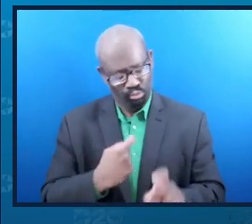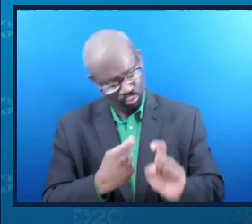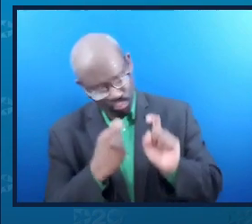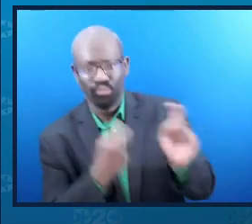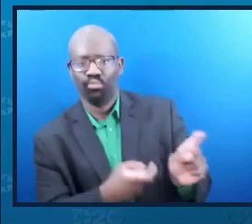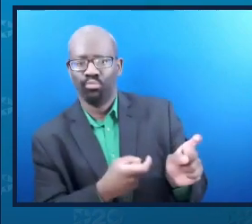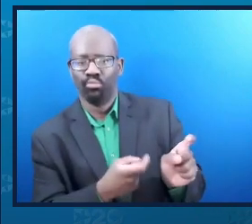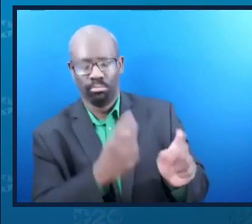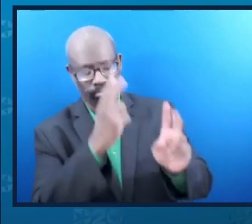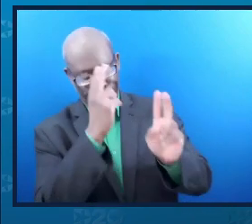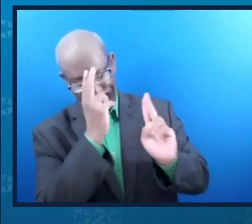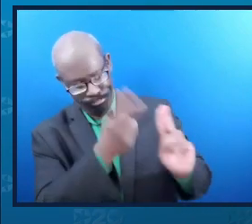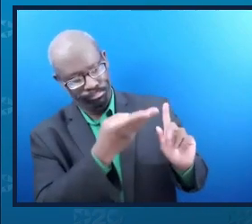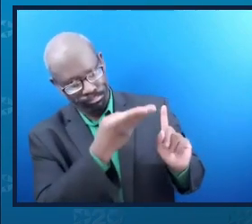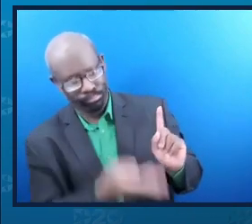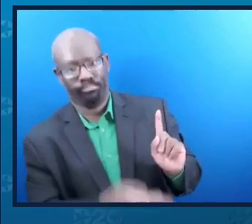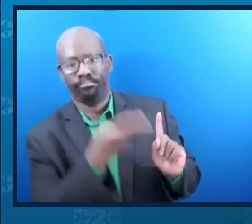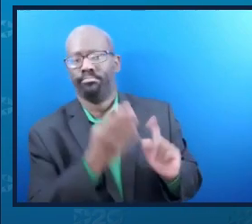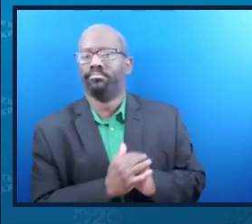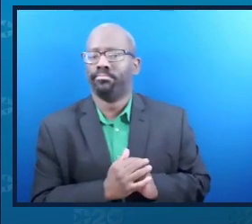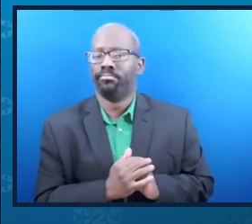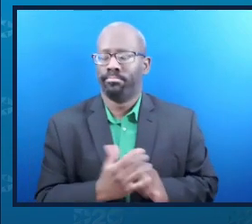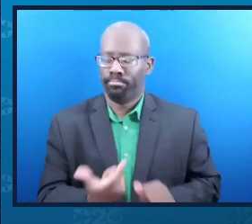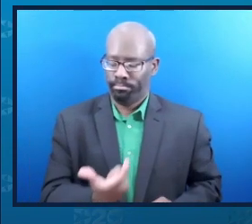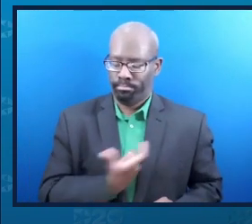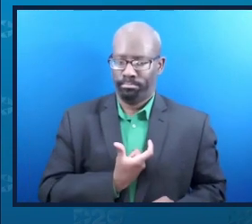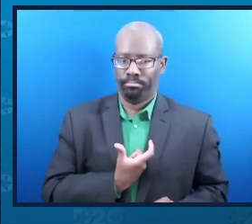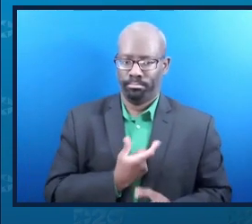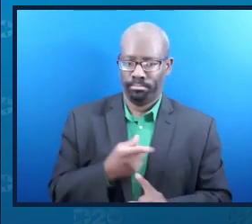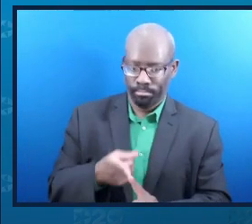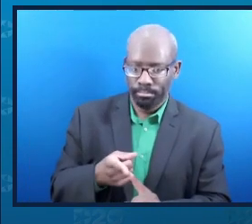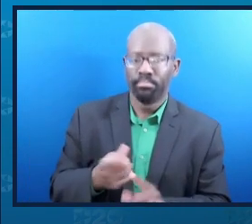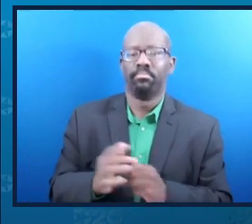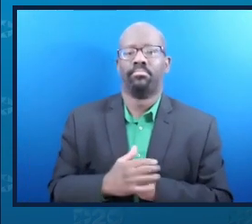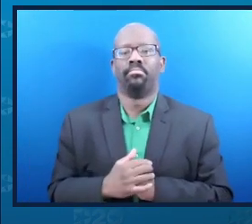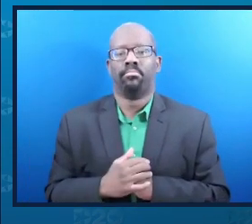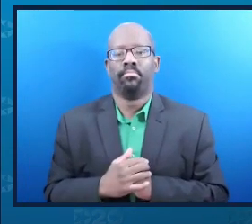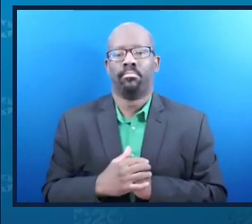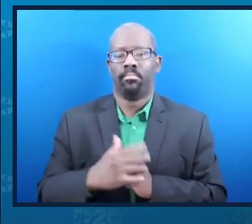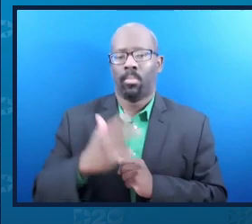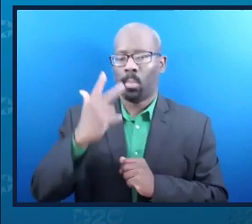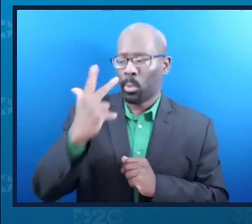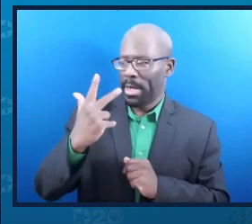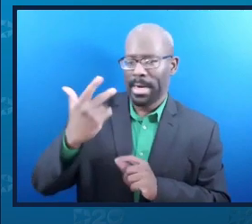MEDAL WITH ADDITIONAL LEVEL OF